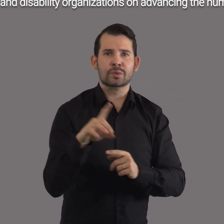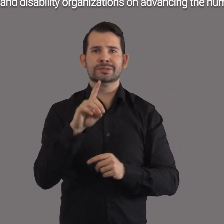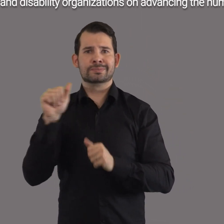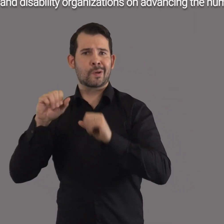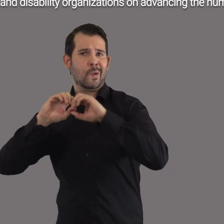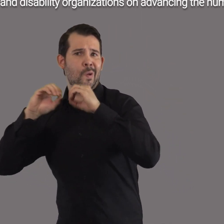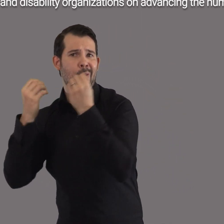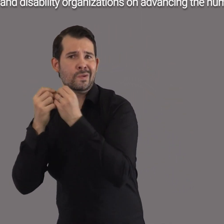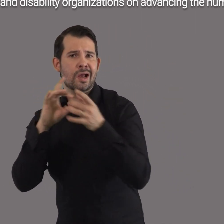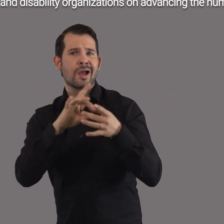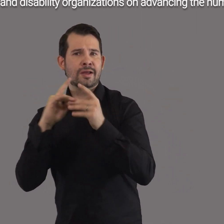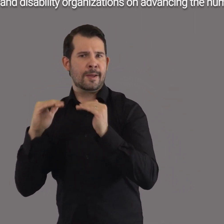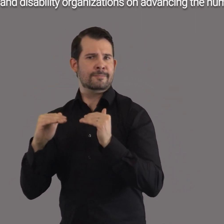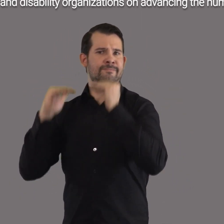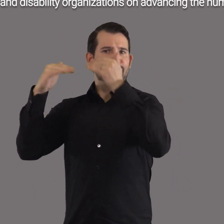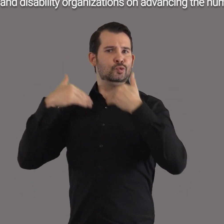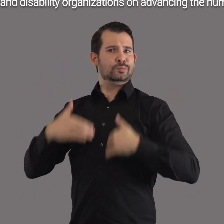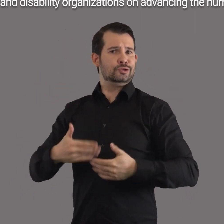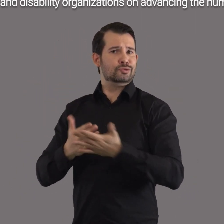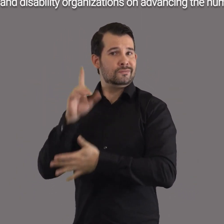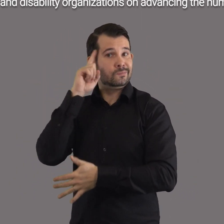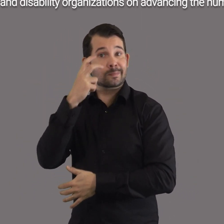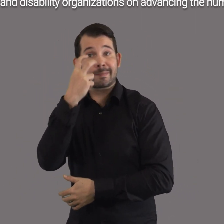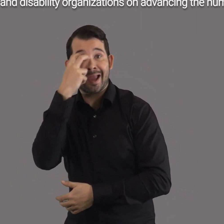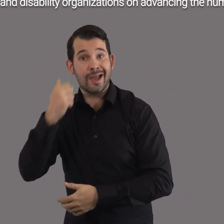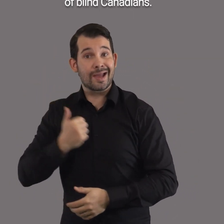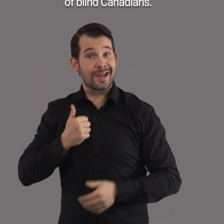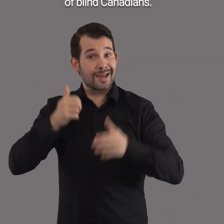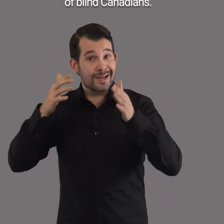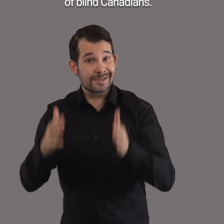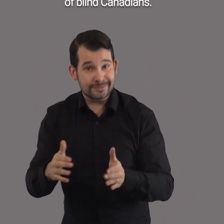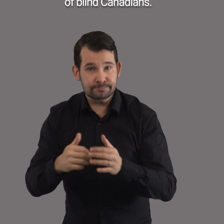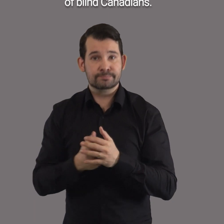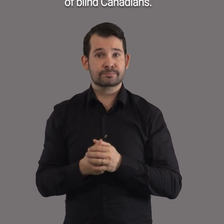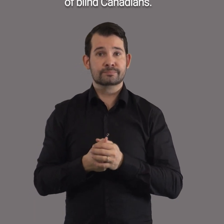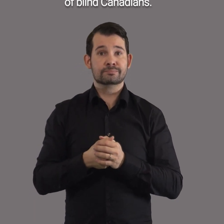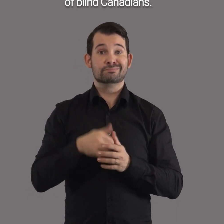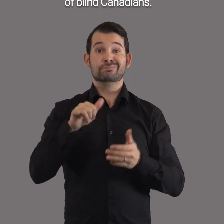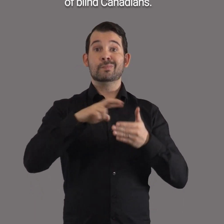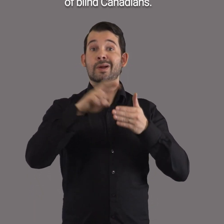disabilities and disability organizations on advancing the human rights of blind Canadians.